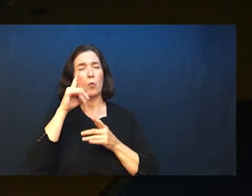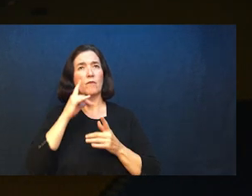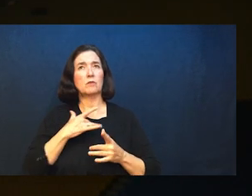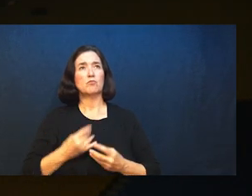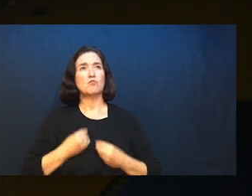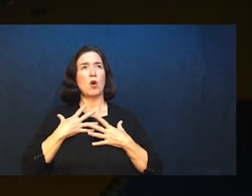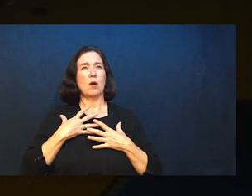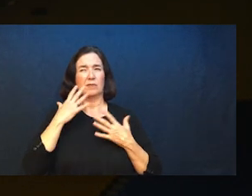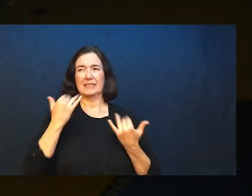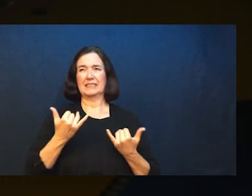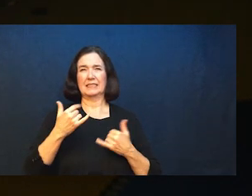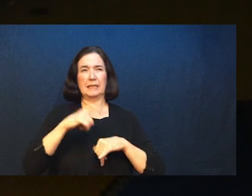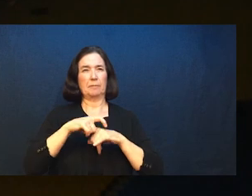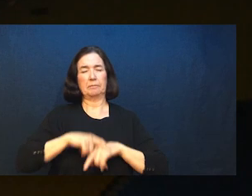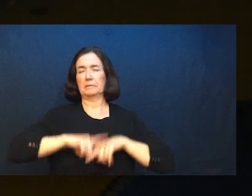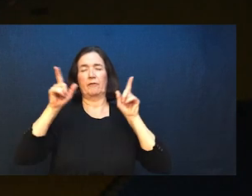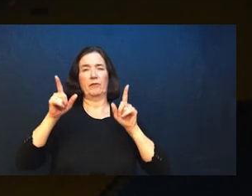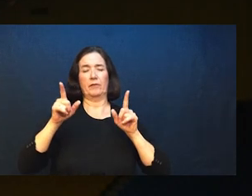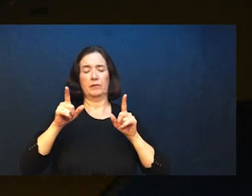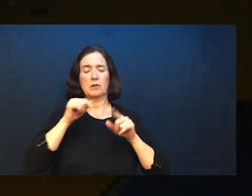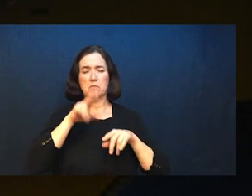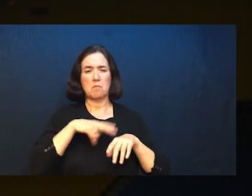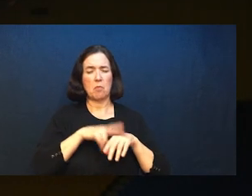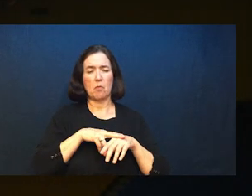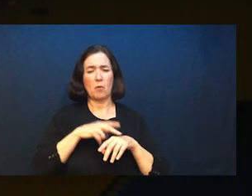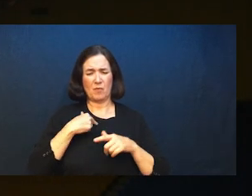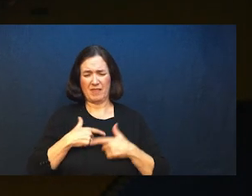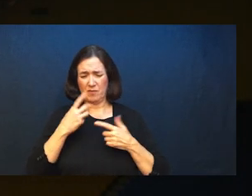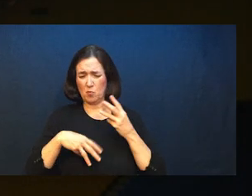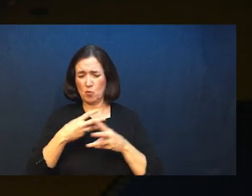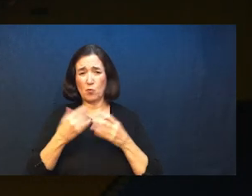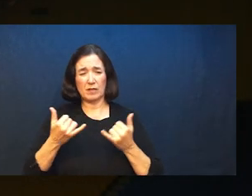I'm hopeful that we will find moments of inspiration in these unprecedented times.